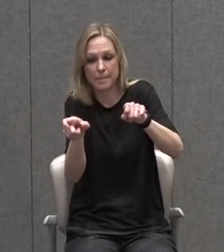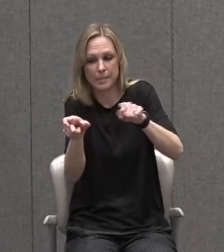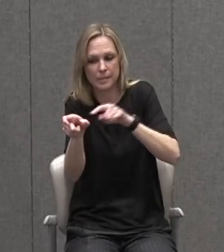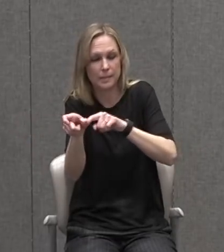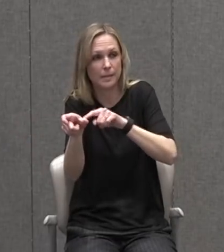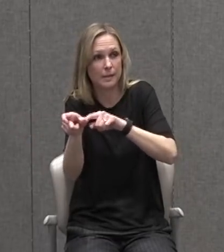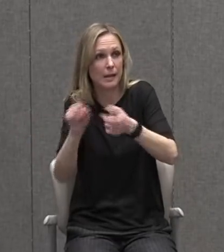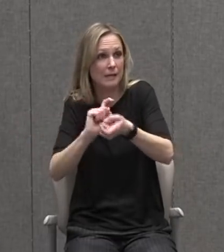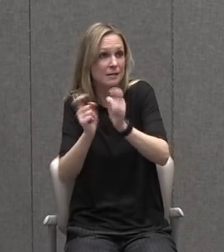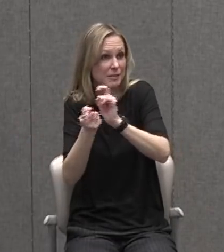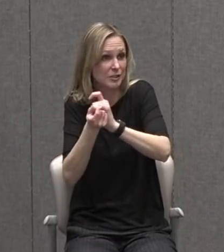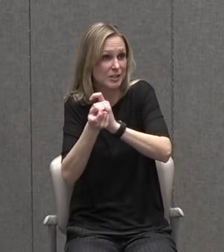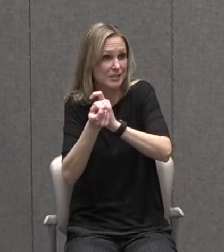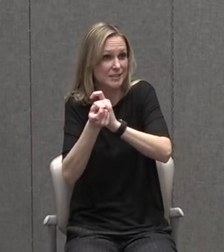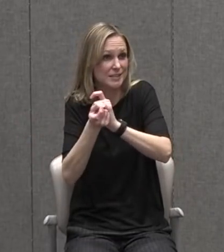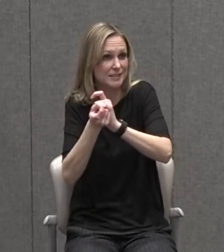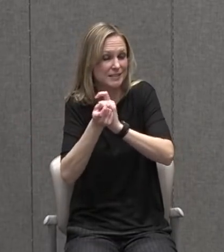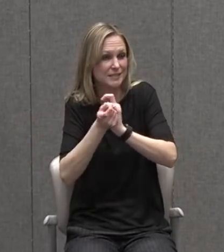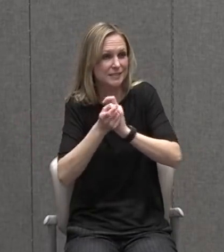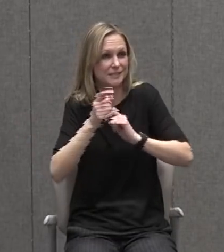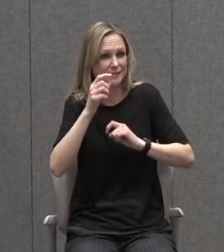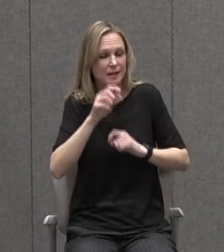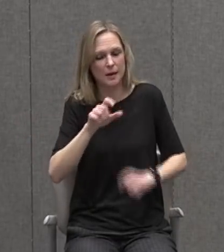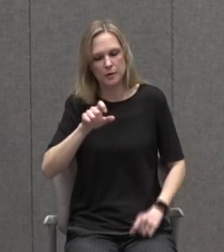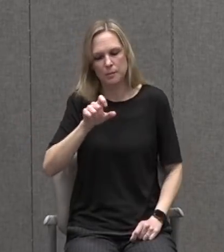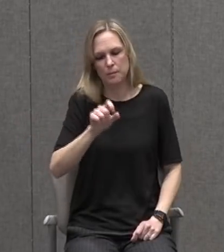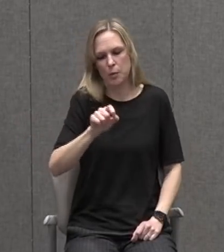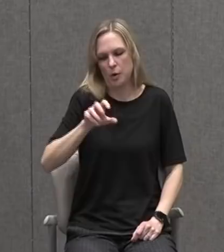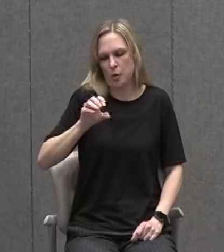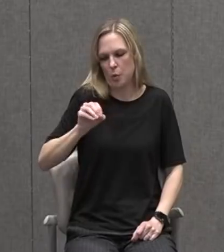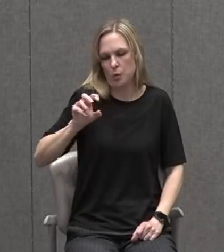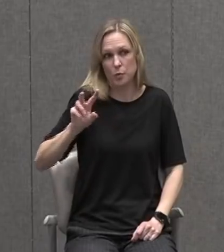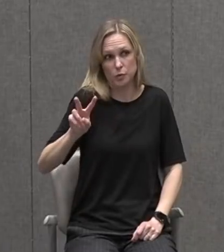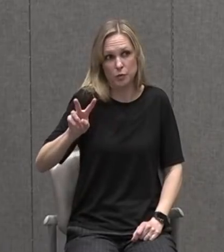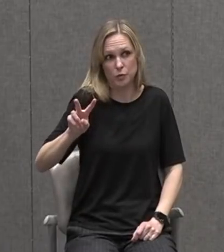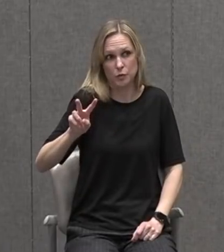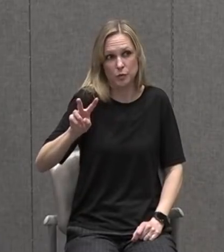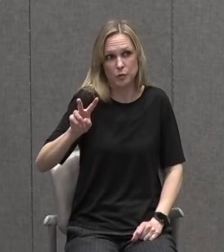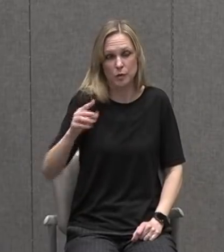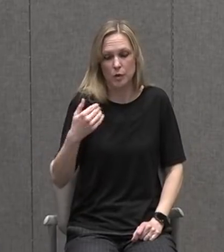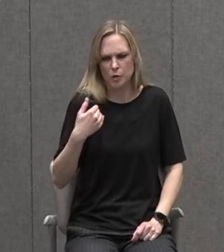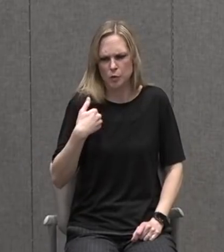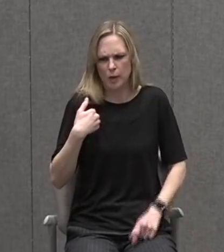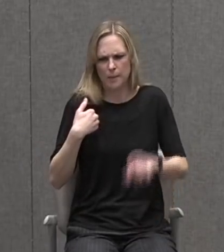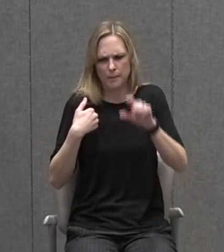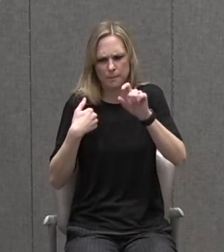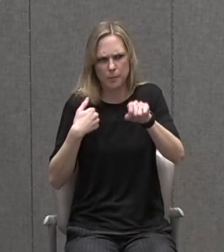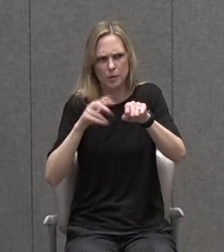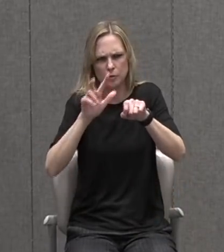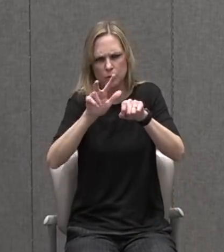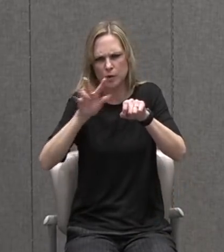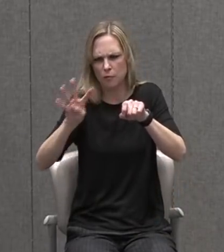and they're gonna need to change by that two more. Okay, so there's a four in there, now what's two more than four?